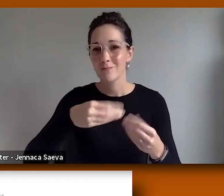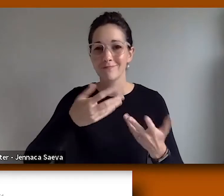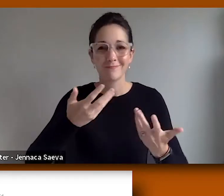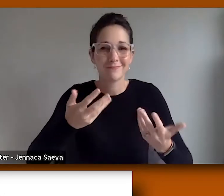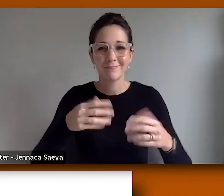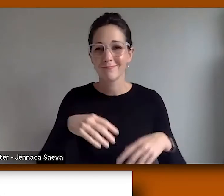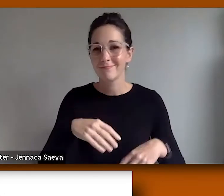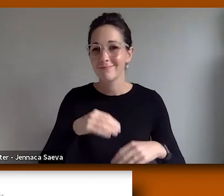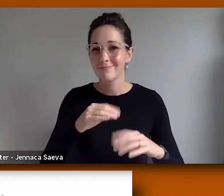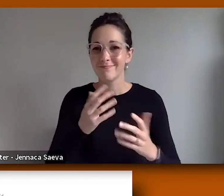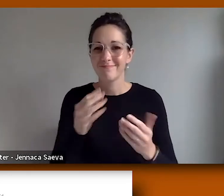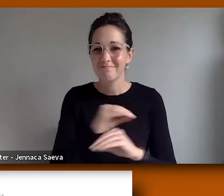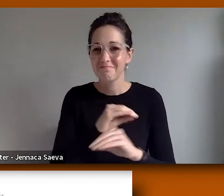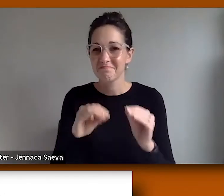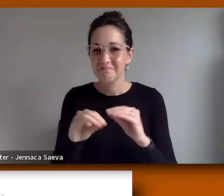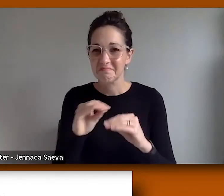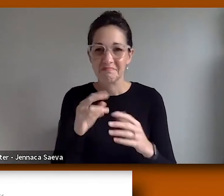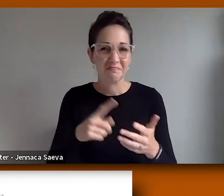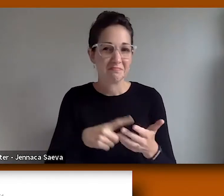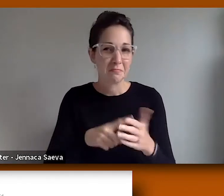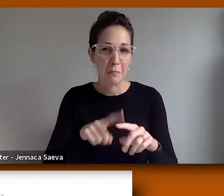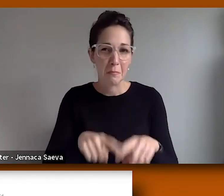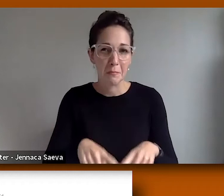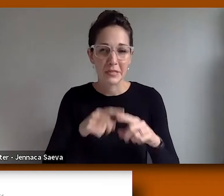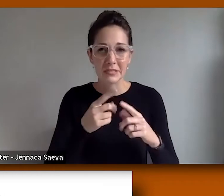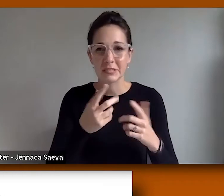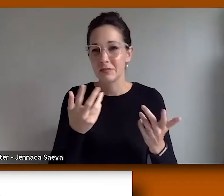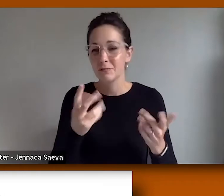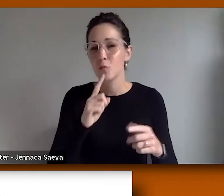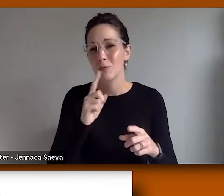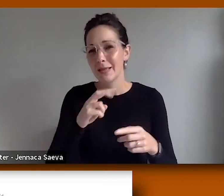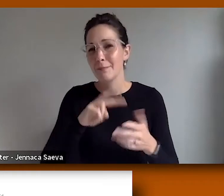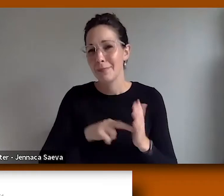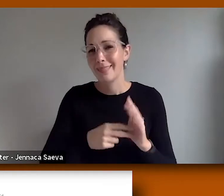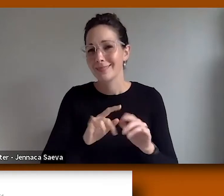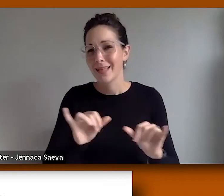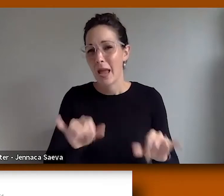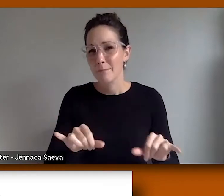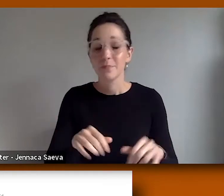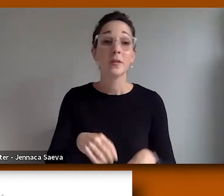Basically, that is a set rate that RIT has